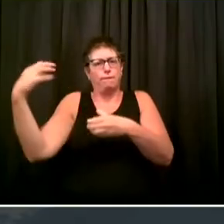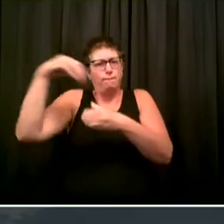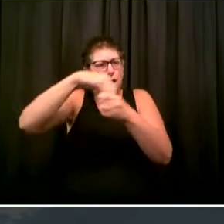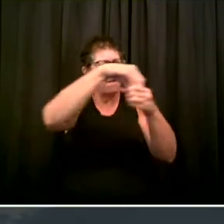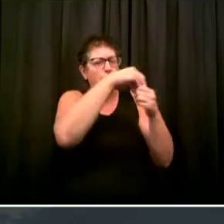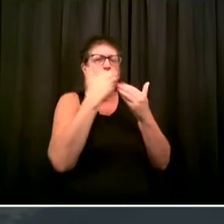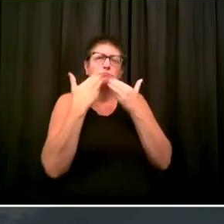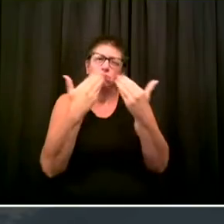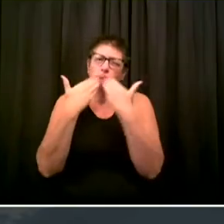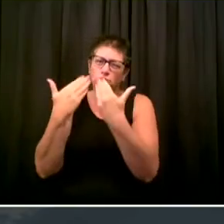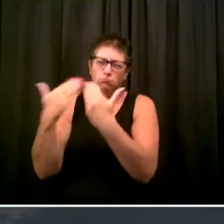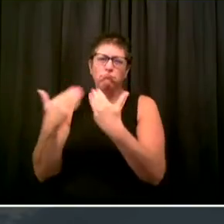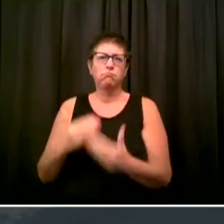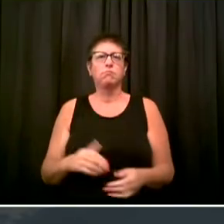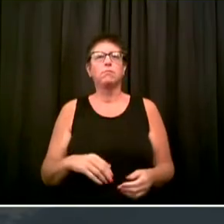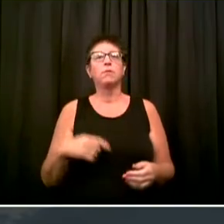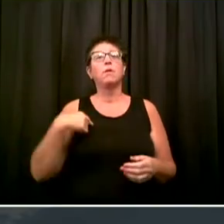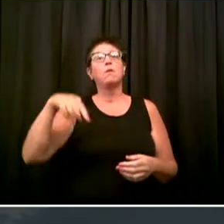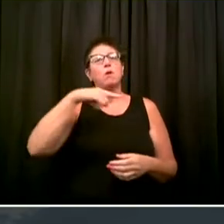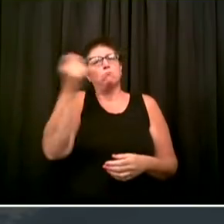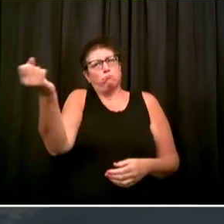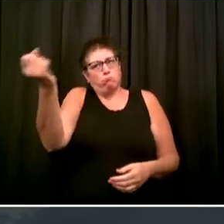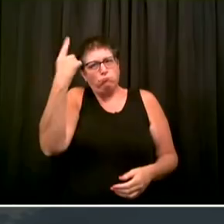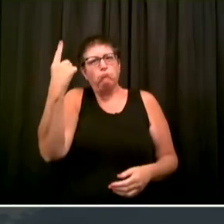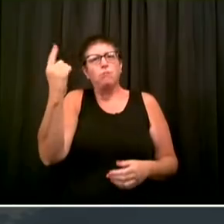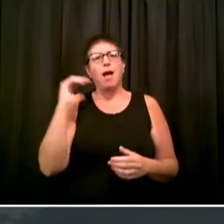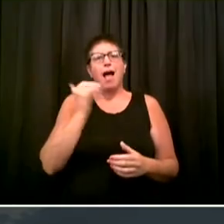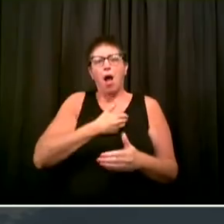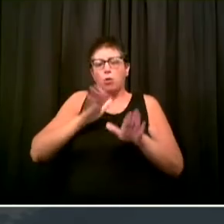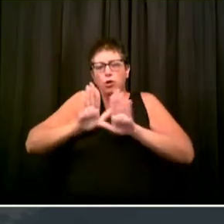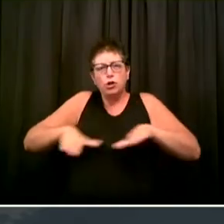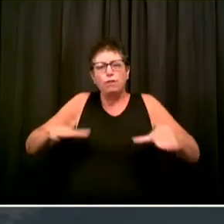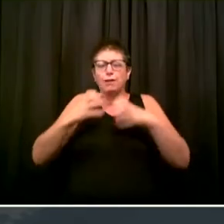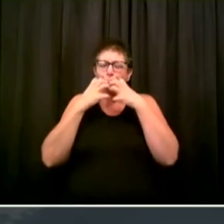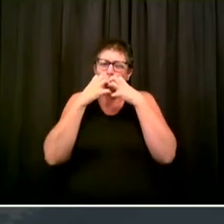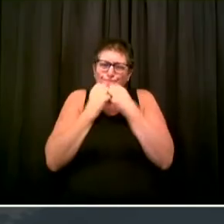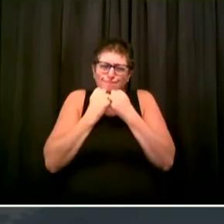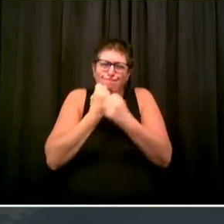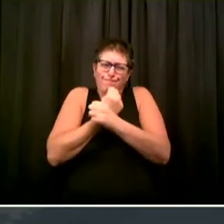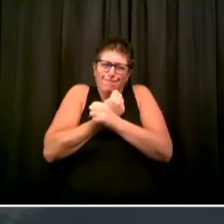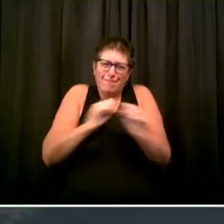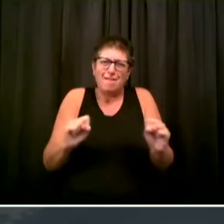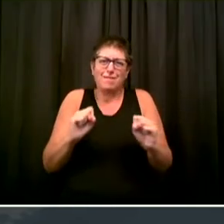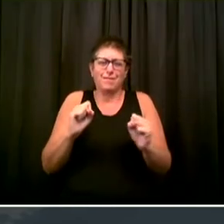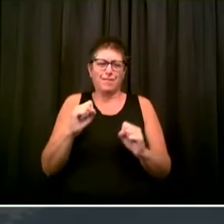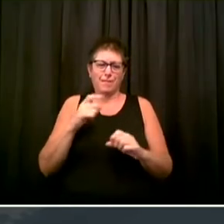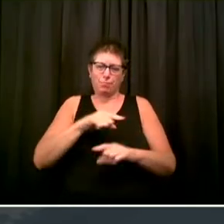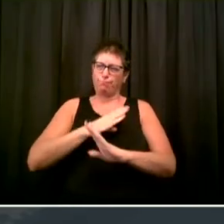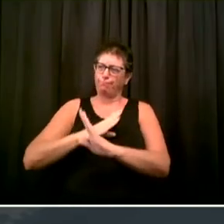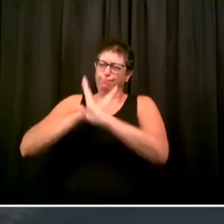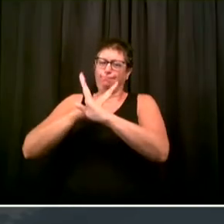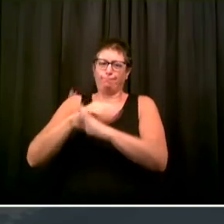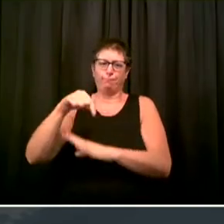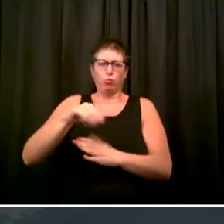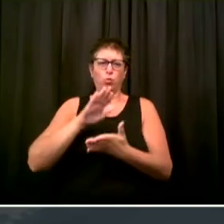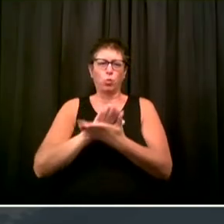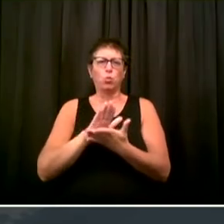TOGETHER, IW ANT TO THANK ALL THE ANCGEIES INVOLVED. NOTHING IS MOR PERIOECUS THAN PROTECTING OU R